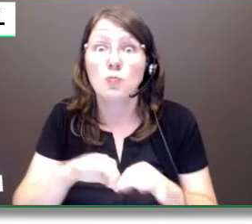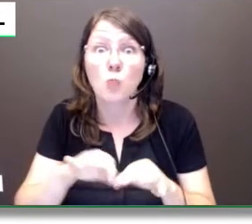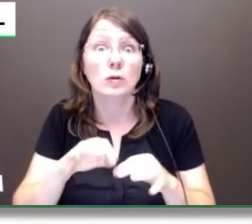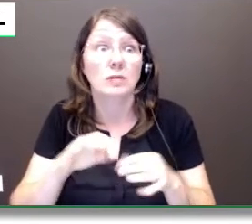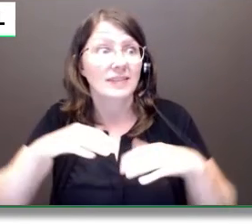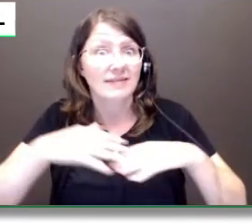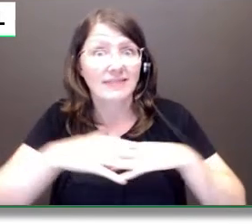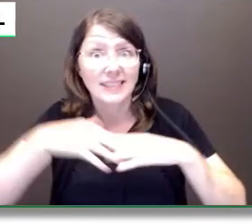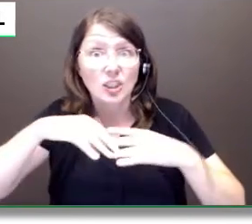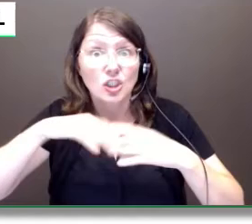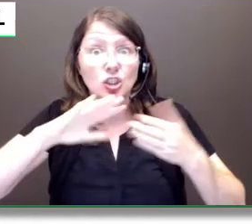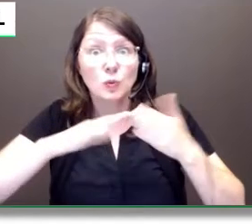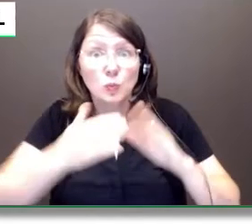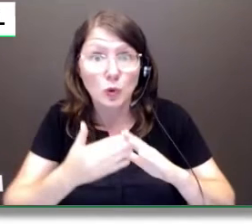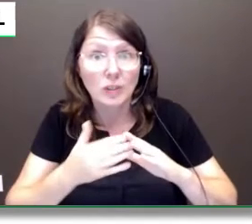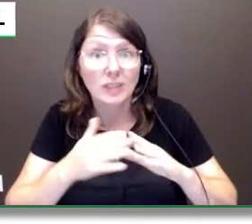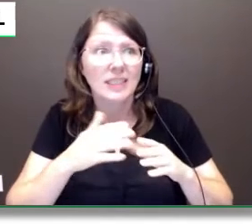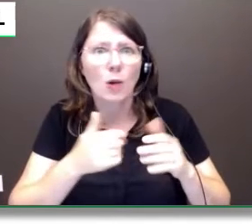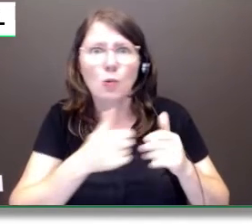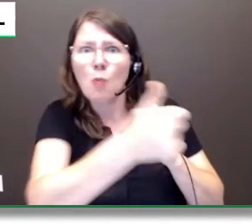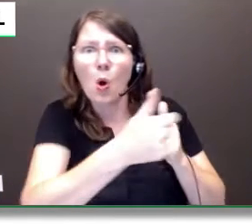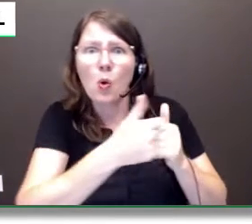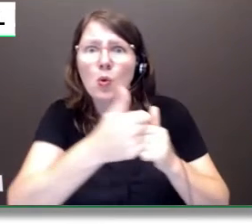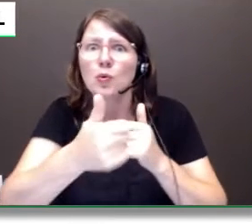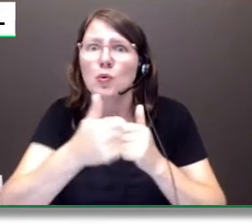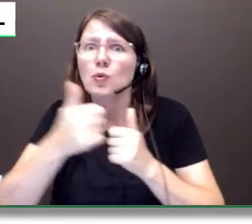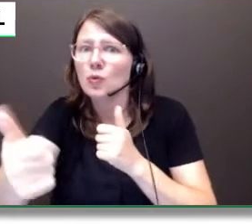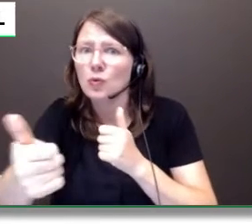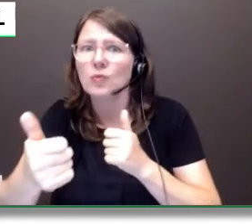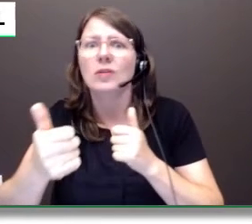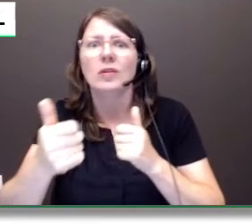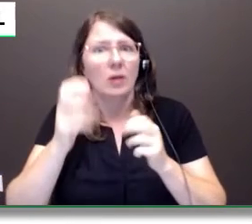Uh it's more importantly that we communicate better because